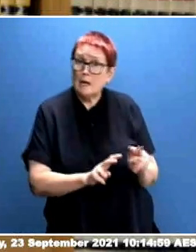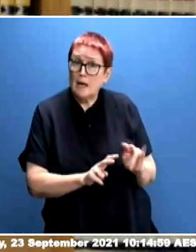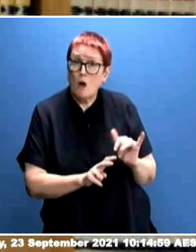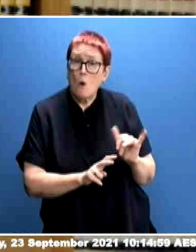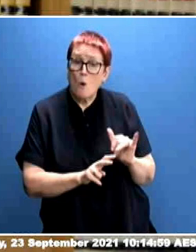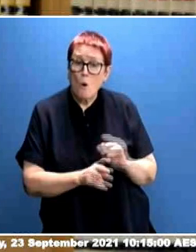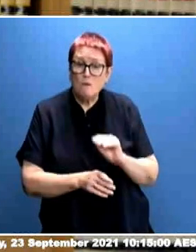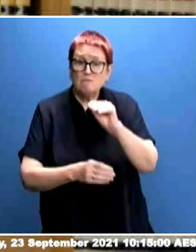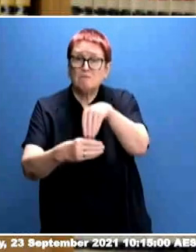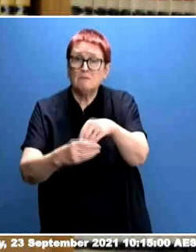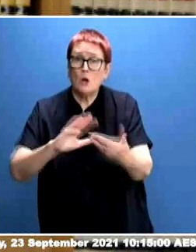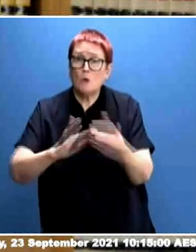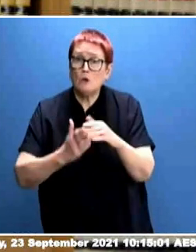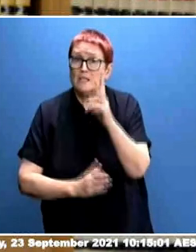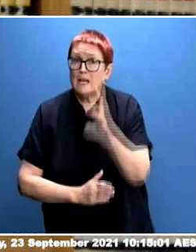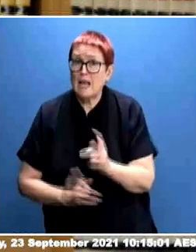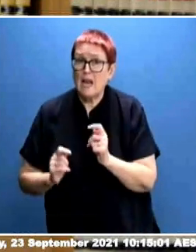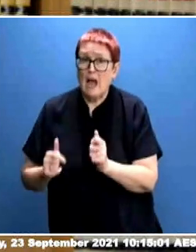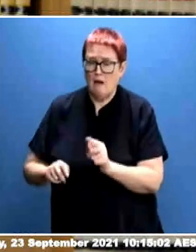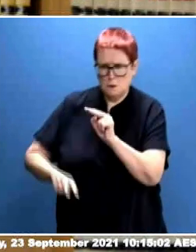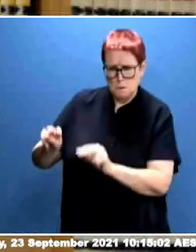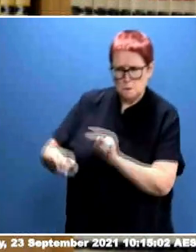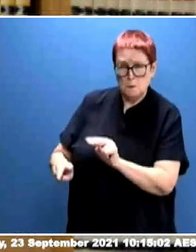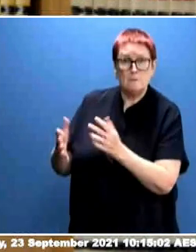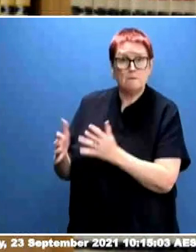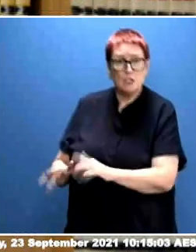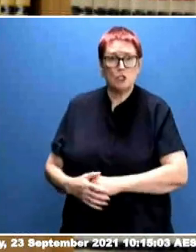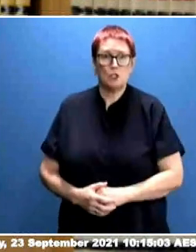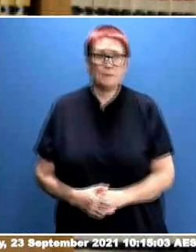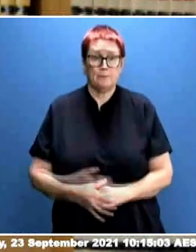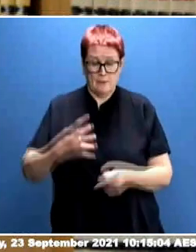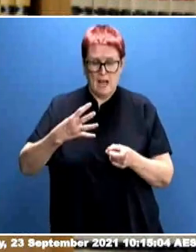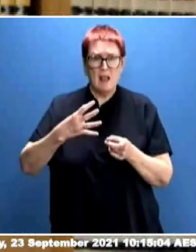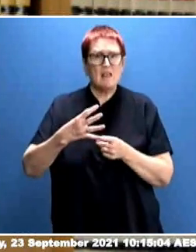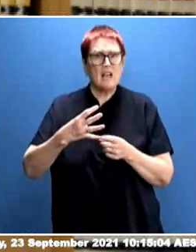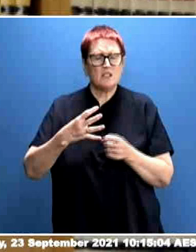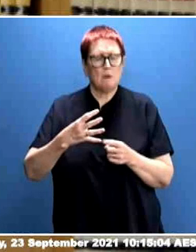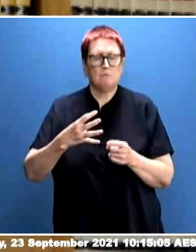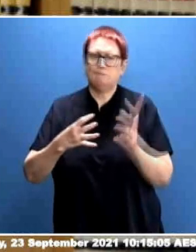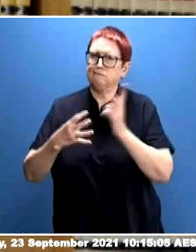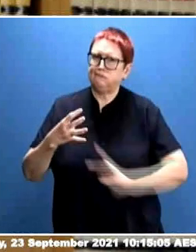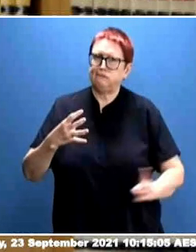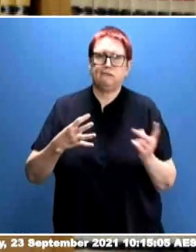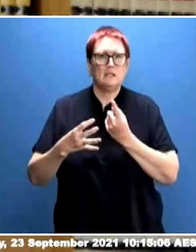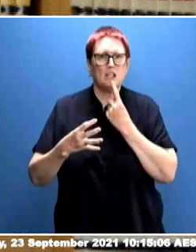in the community following that period of assessment. And the last and most common purpose that was outlined was intervention,